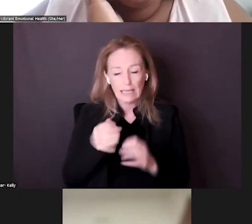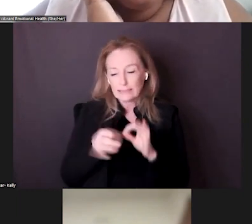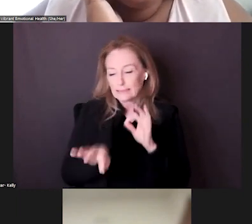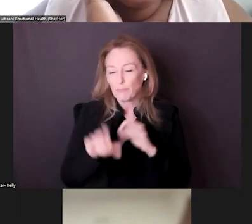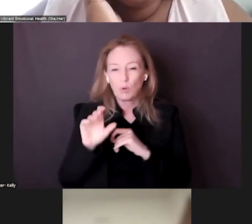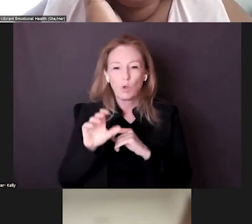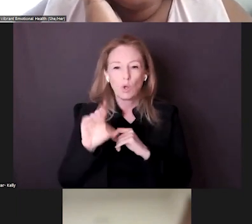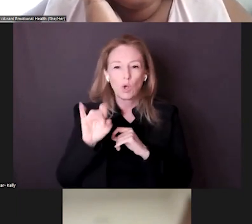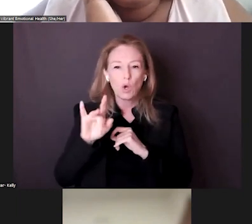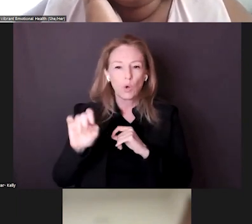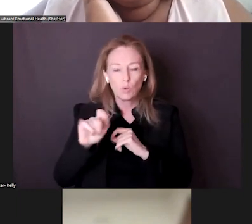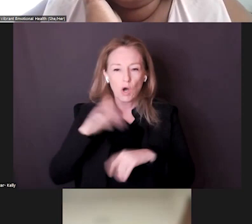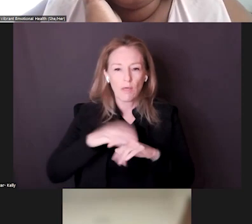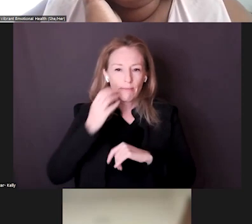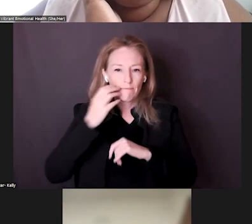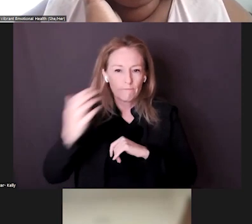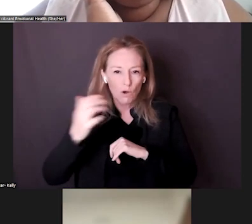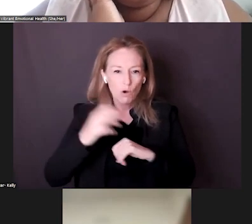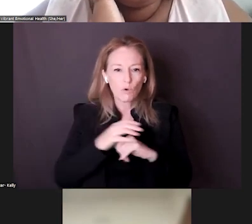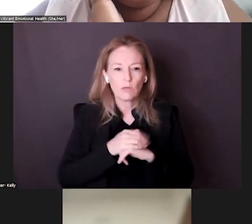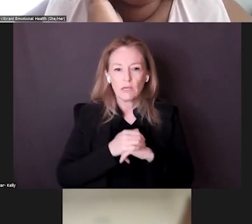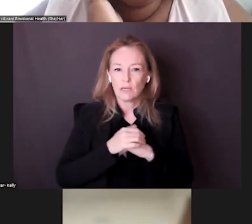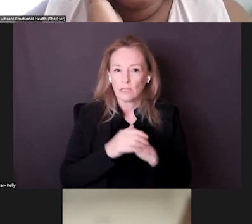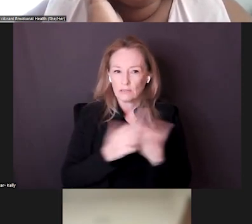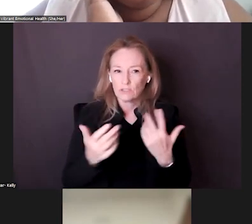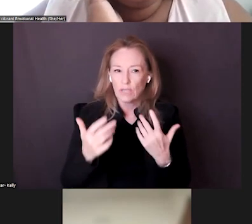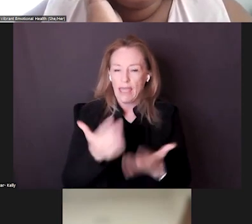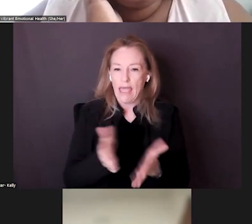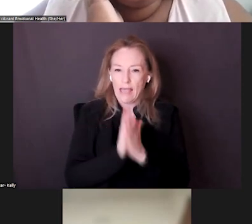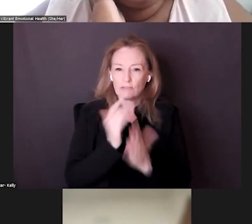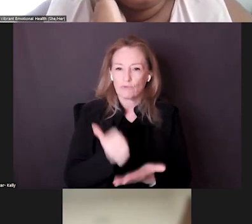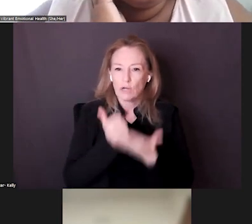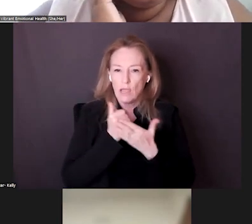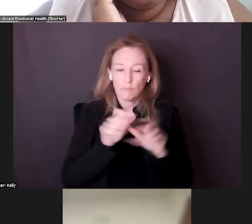TOOK HOLD AND SPREAD ACROSS THE GLOBE.